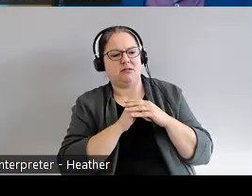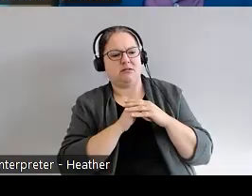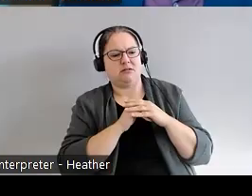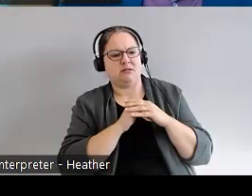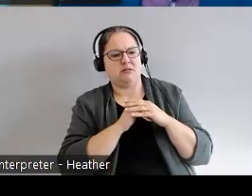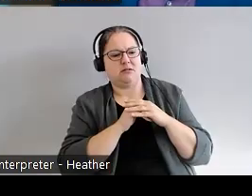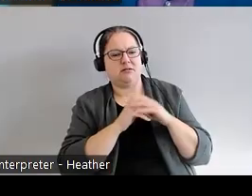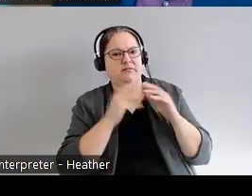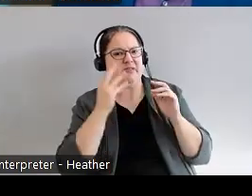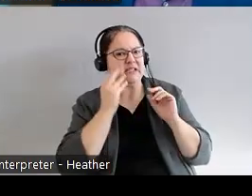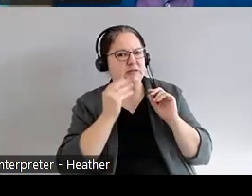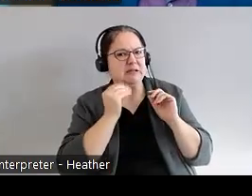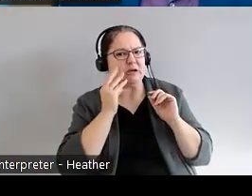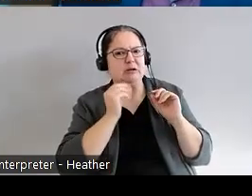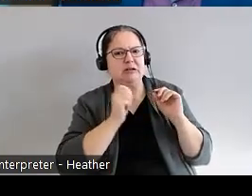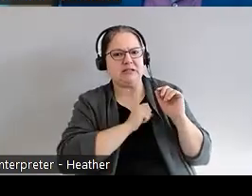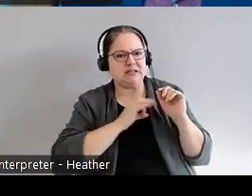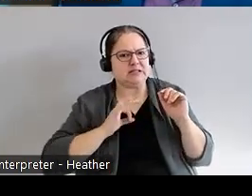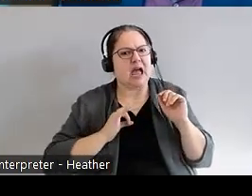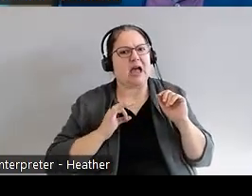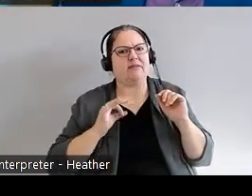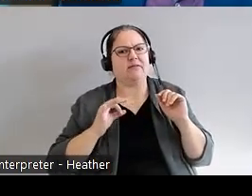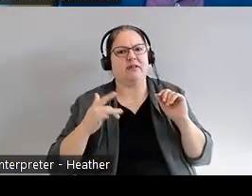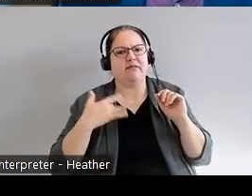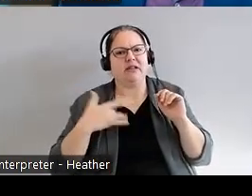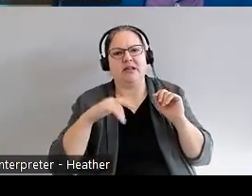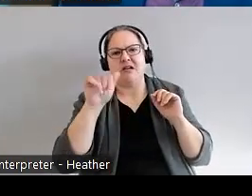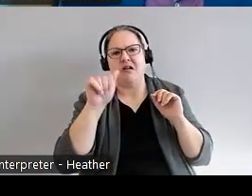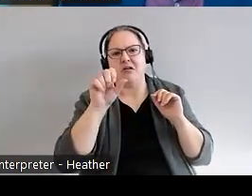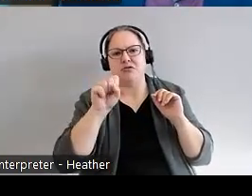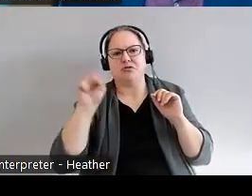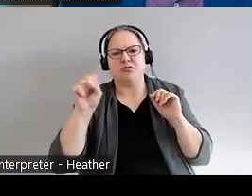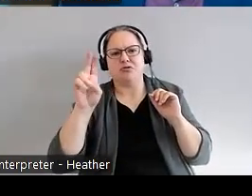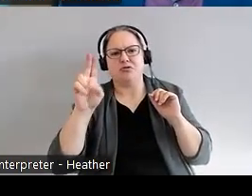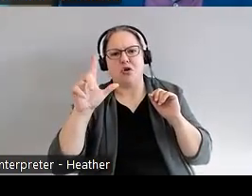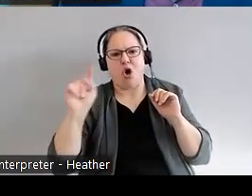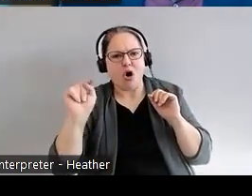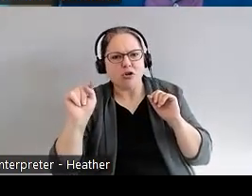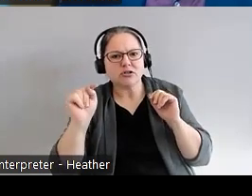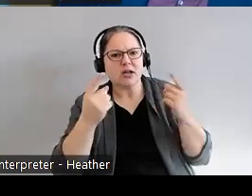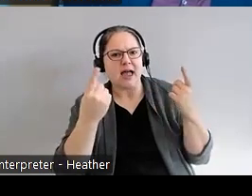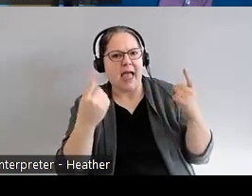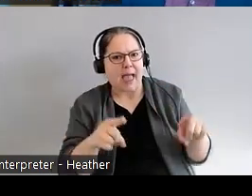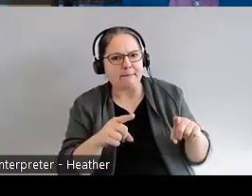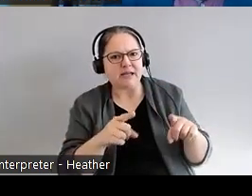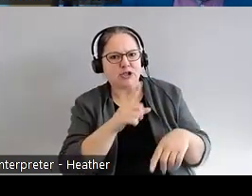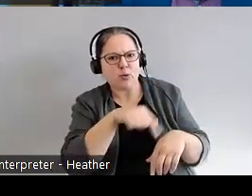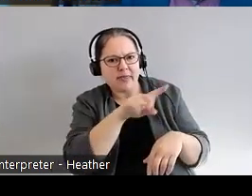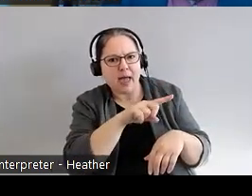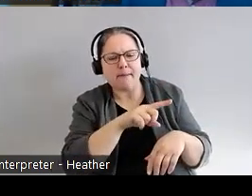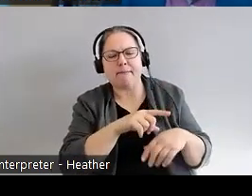experience of staff experience of assault uh from patients. we saw this rise in uh in injuries. We